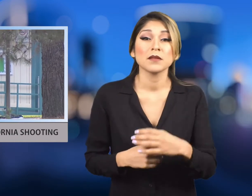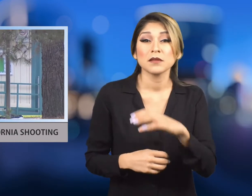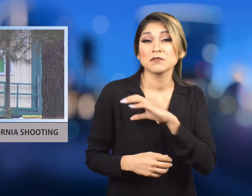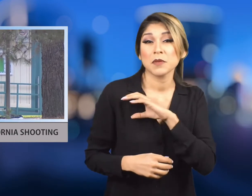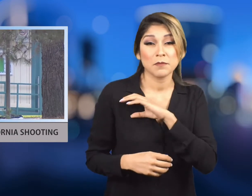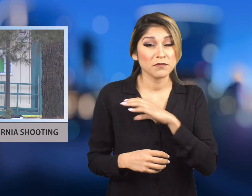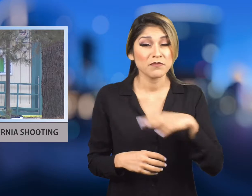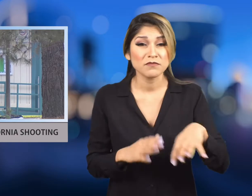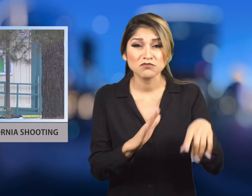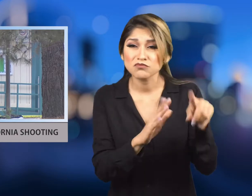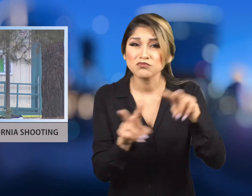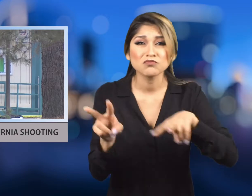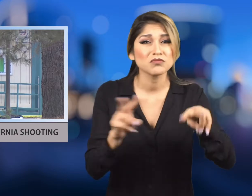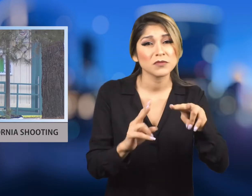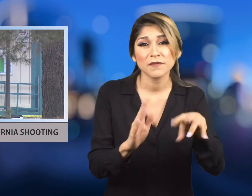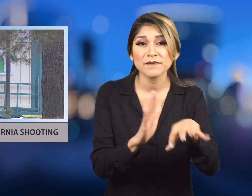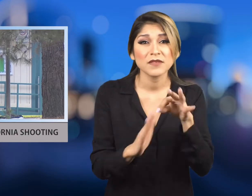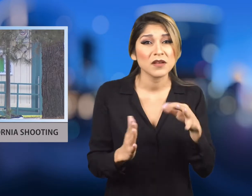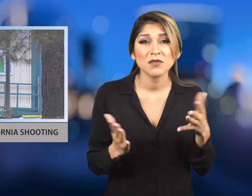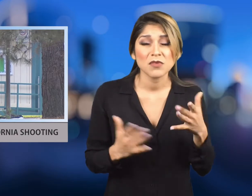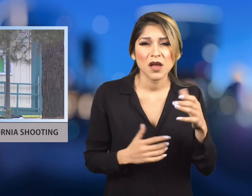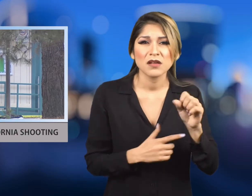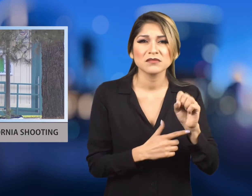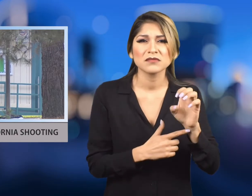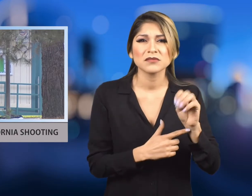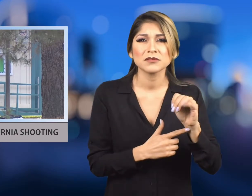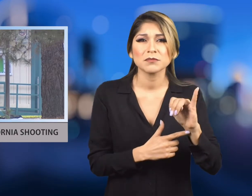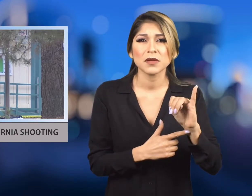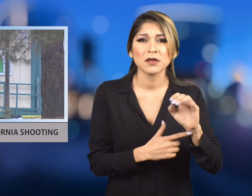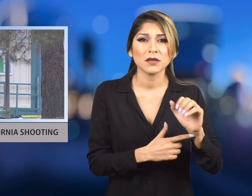Police recovered a semi-automatic